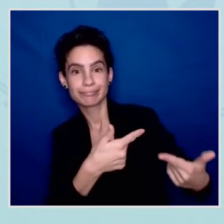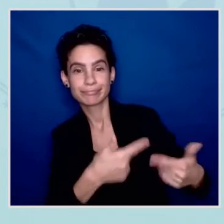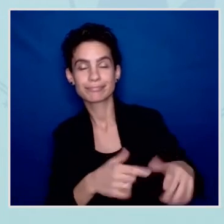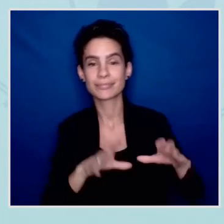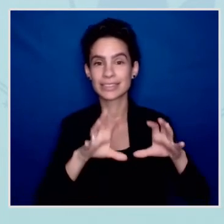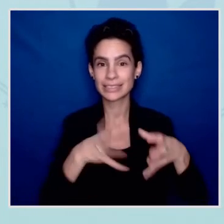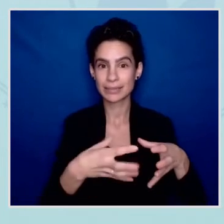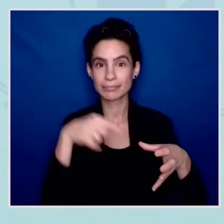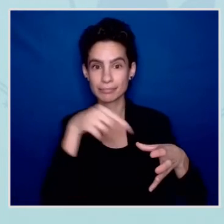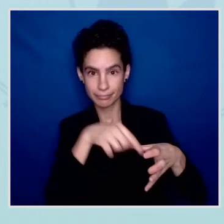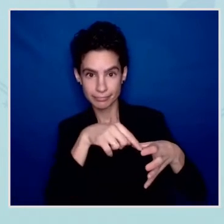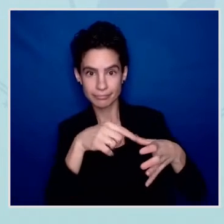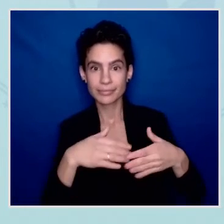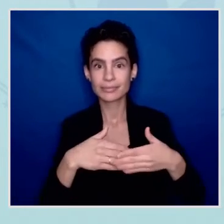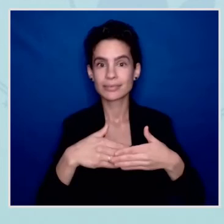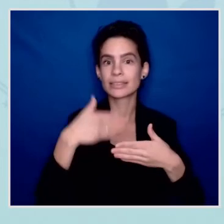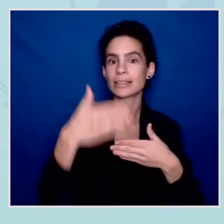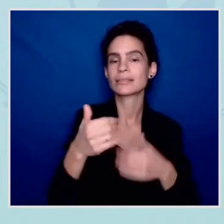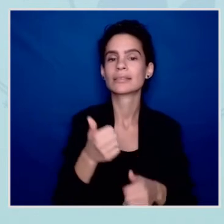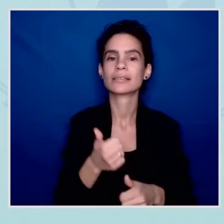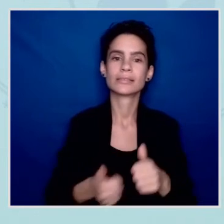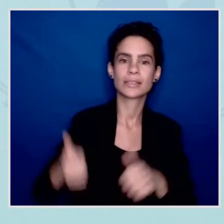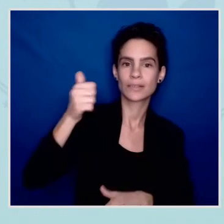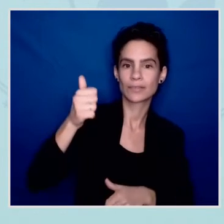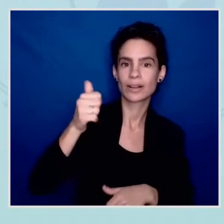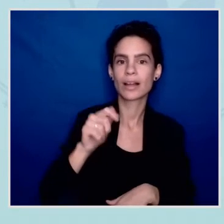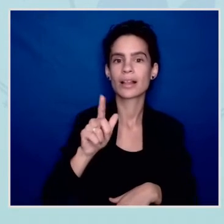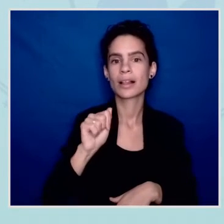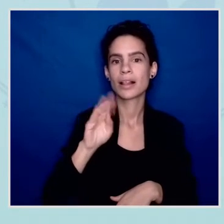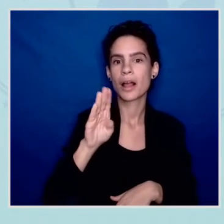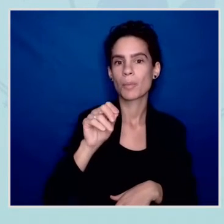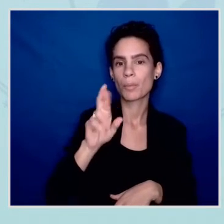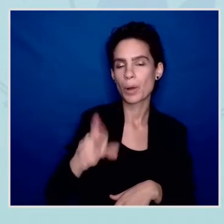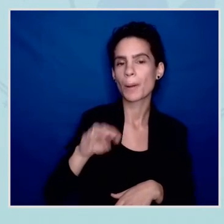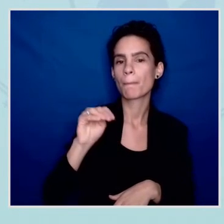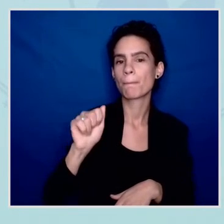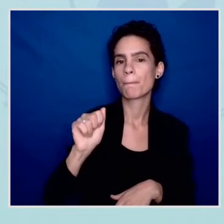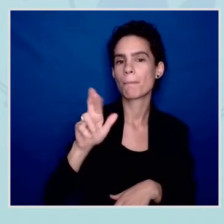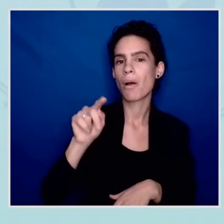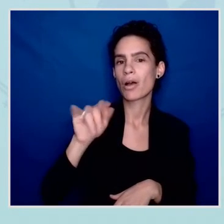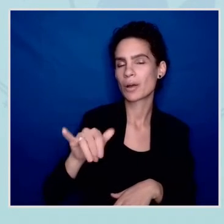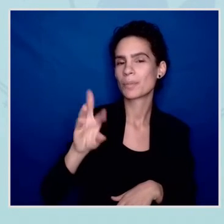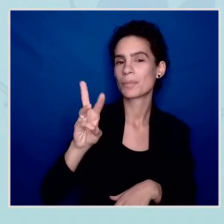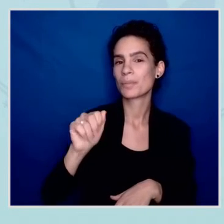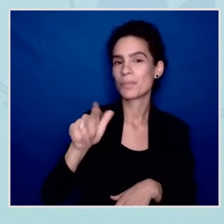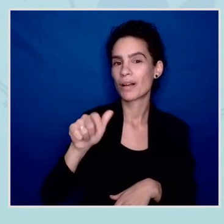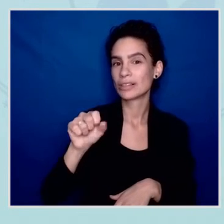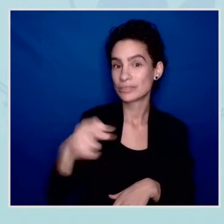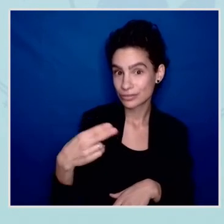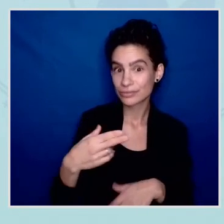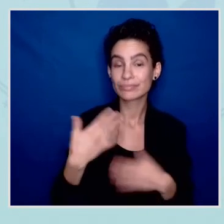GOD PROTECT OUR TROOPS. NOW WHAT I WOULD LIKE TO DO IS TURN THIS OVER TO THE TEAM,